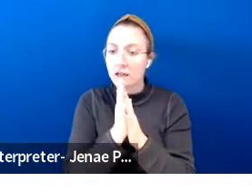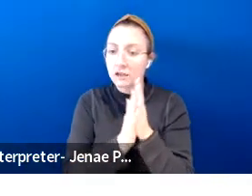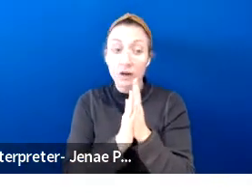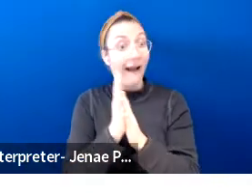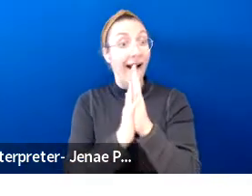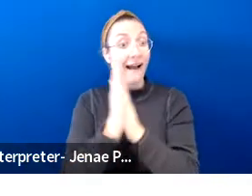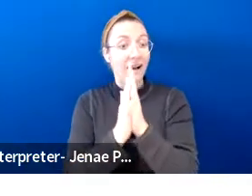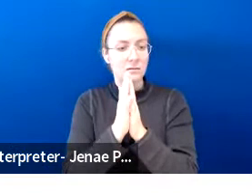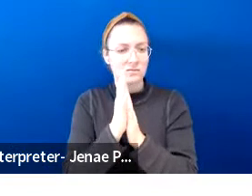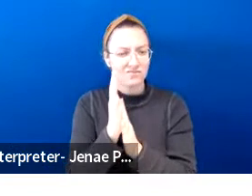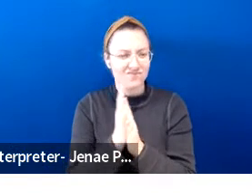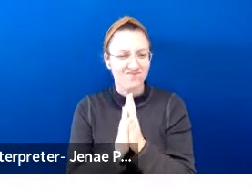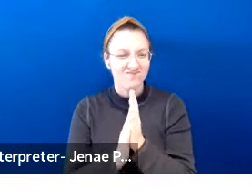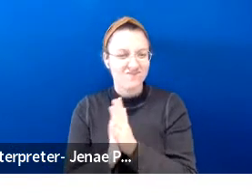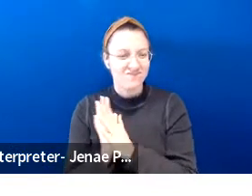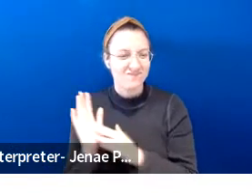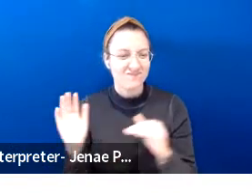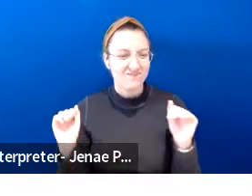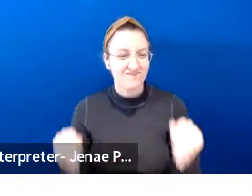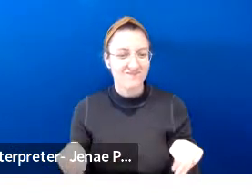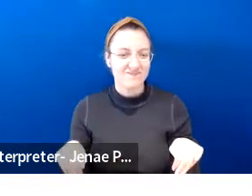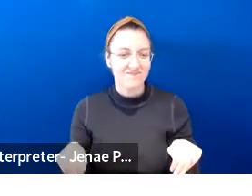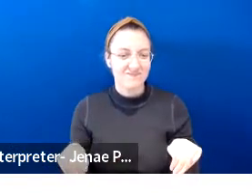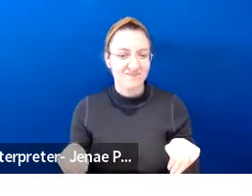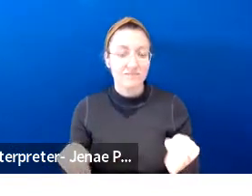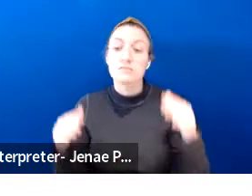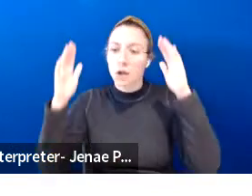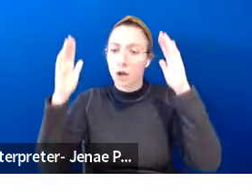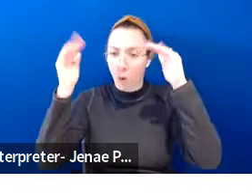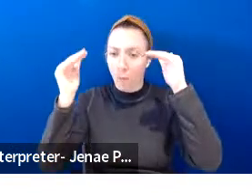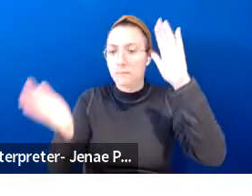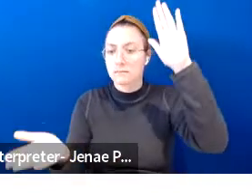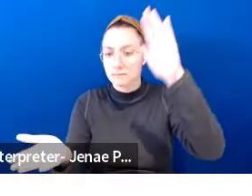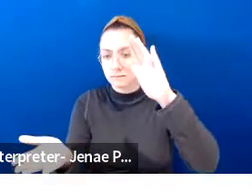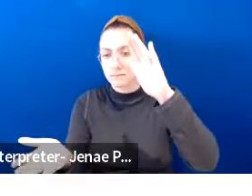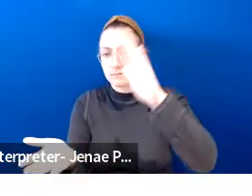And that's when hope is going to diminish is because there's not a combination of those three together.